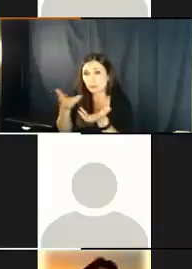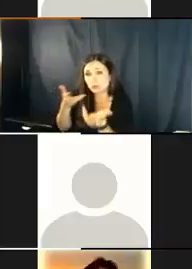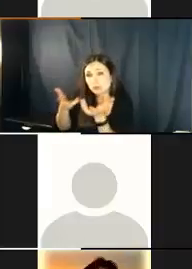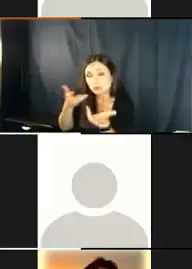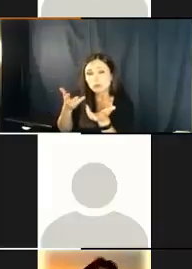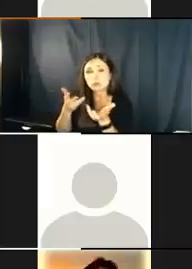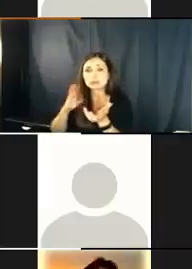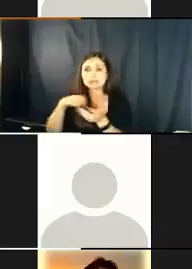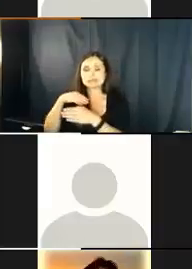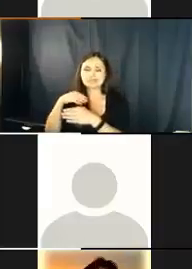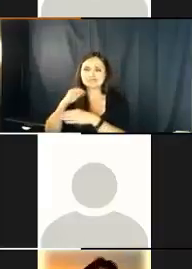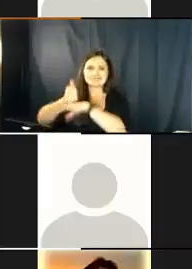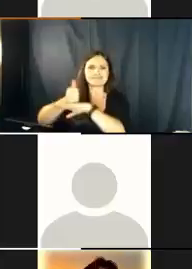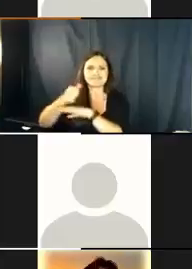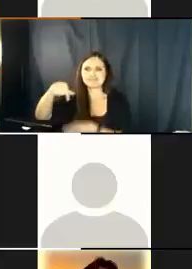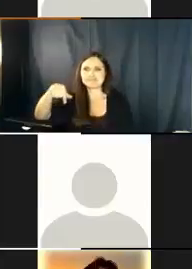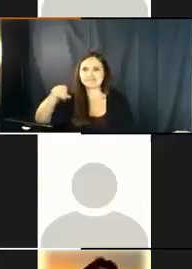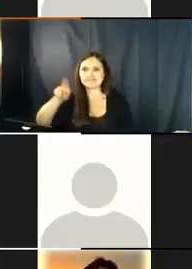And that's first a teacher starts and that's fine.